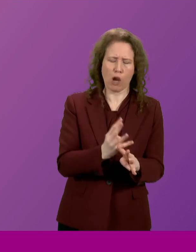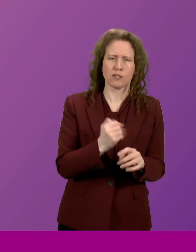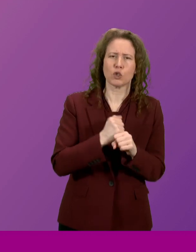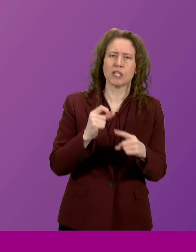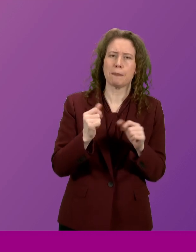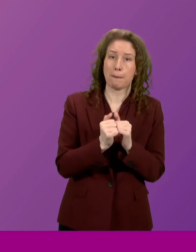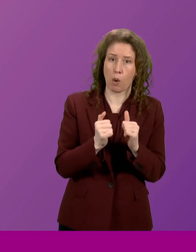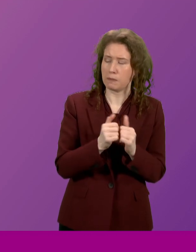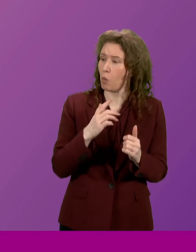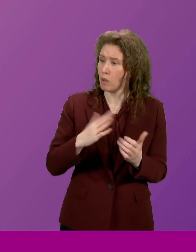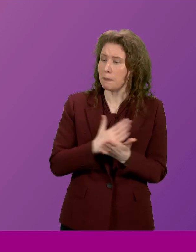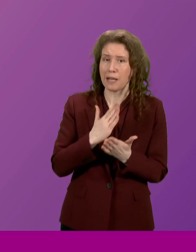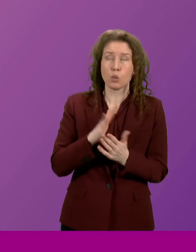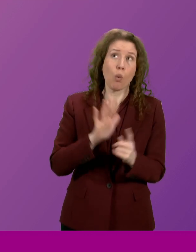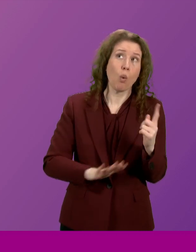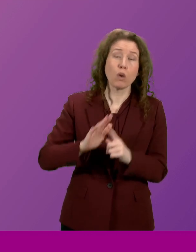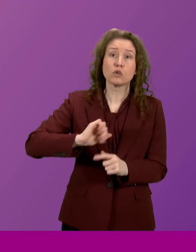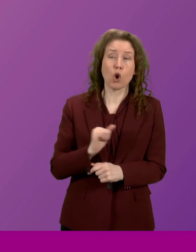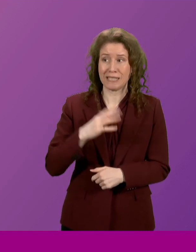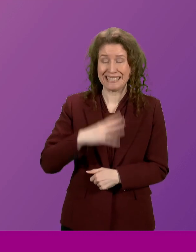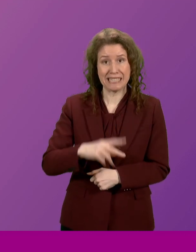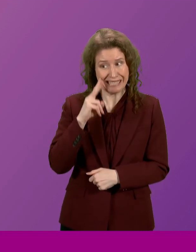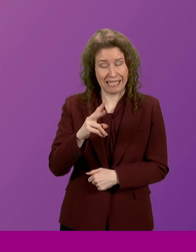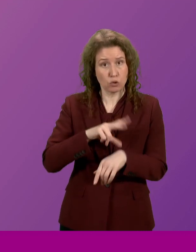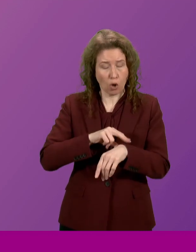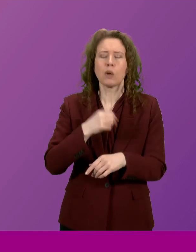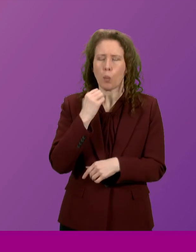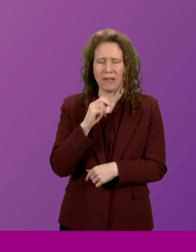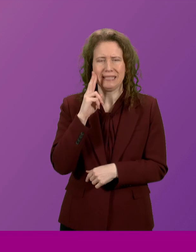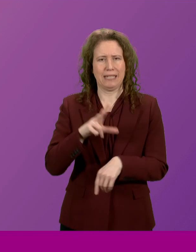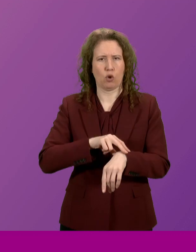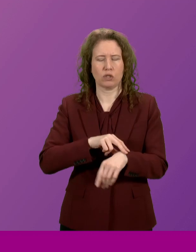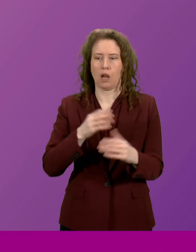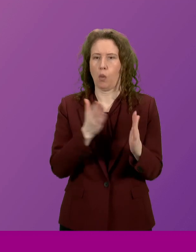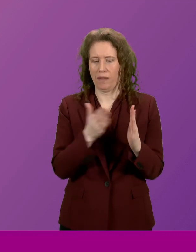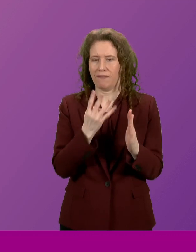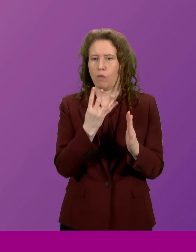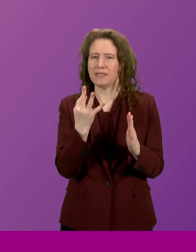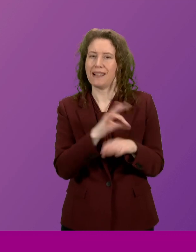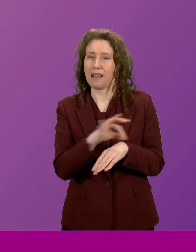ensure that every Scot who needs to be seen is seen in a GP surgery within 48 hours.